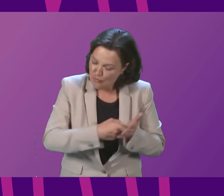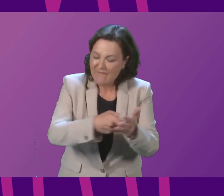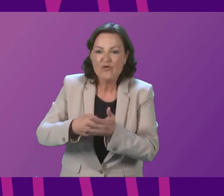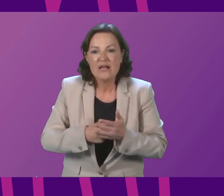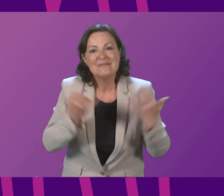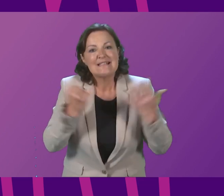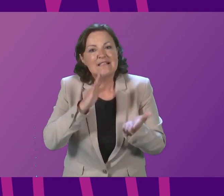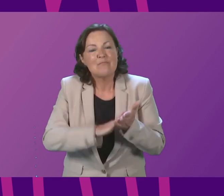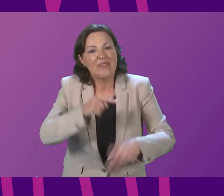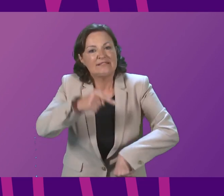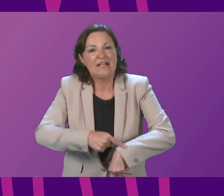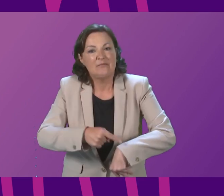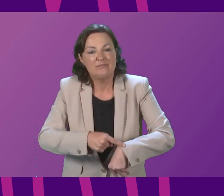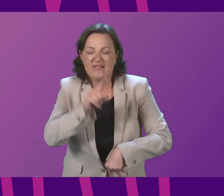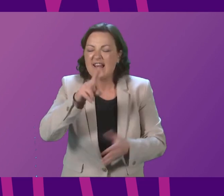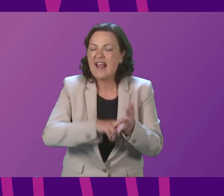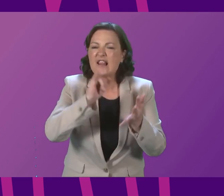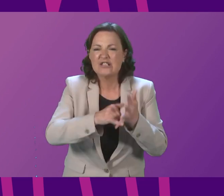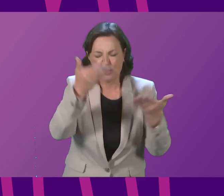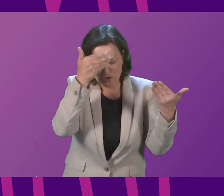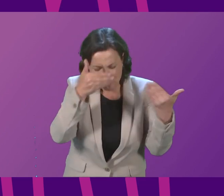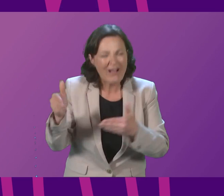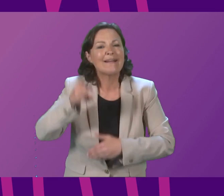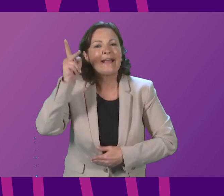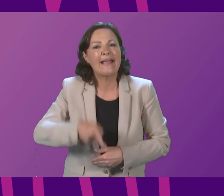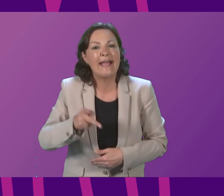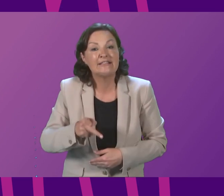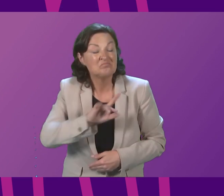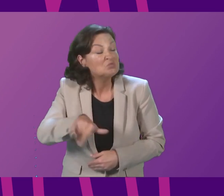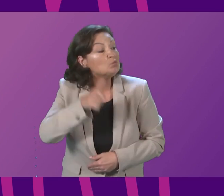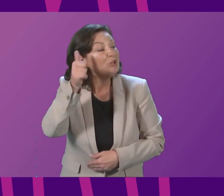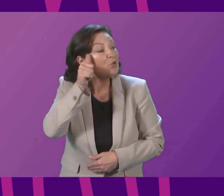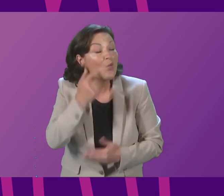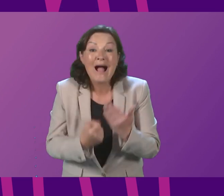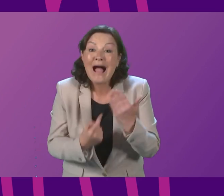Nicola Sturgeon is distracted all over again, and we know what happens next.